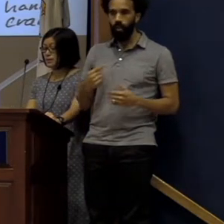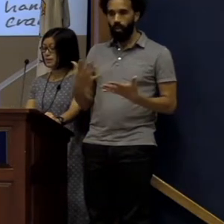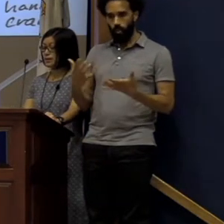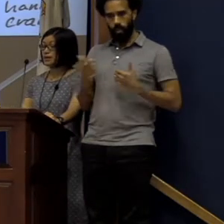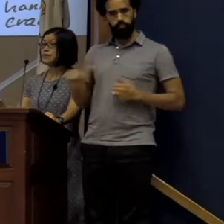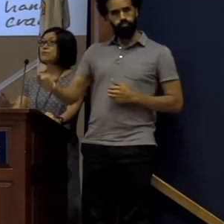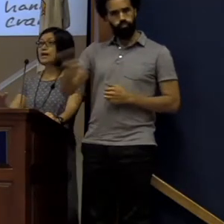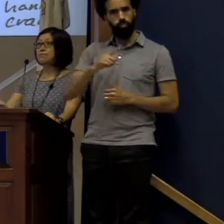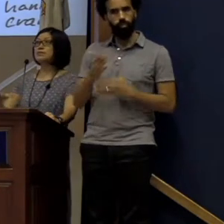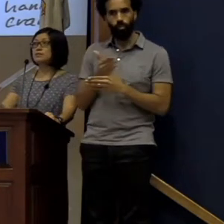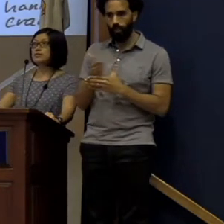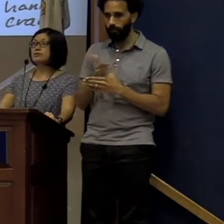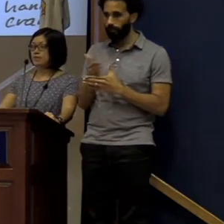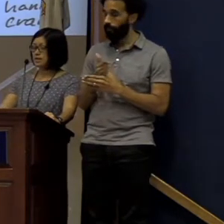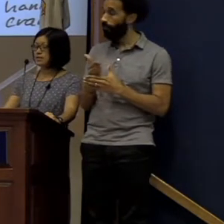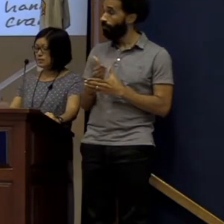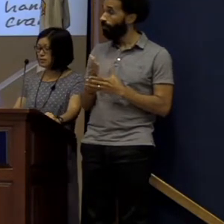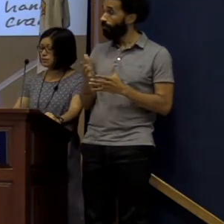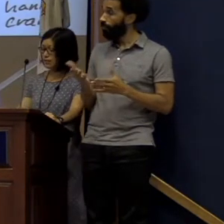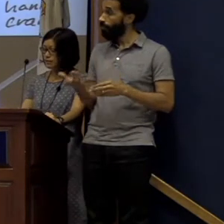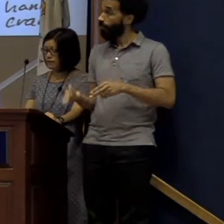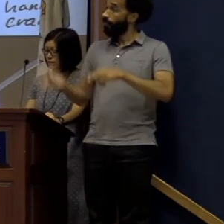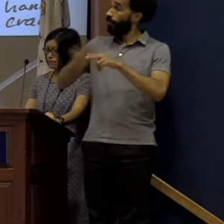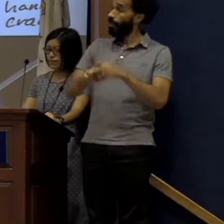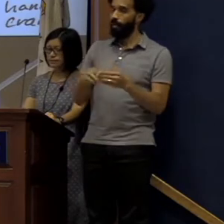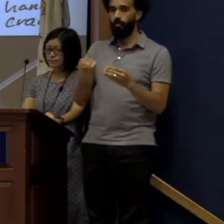The greater participation grade is included in the final grade. So